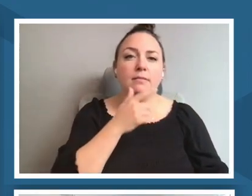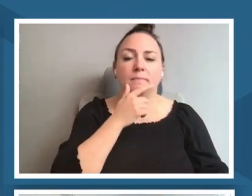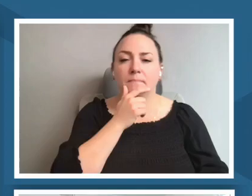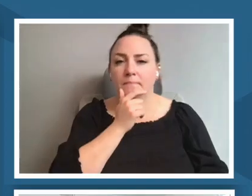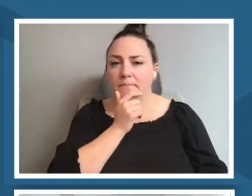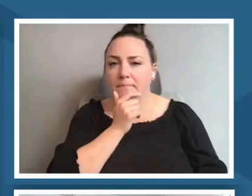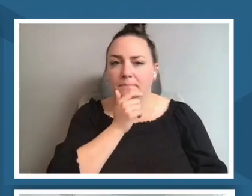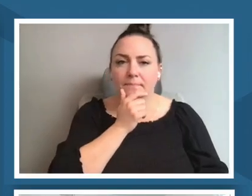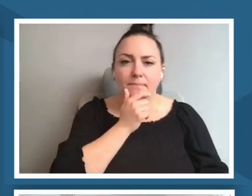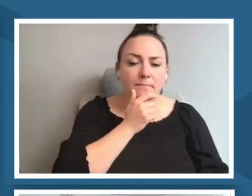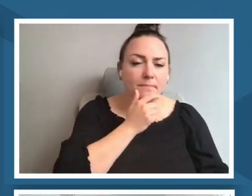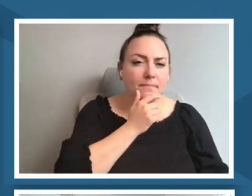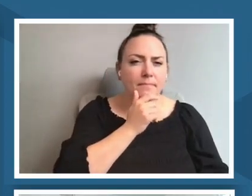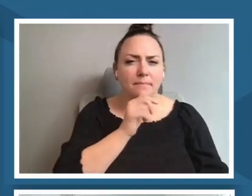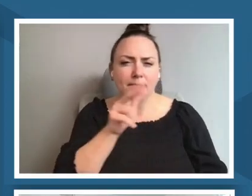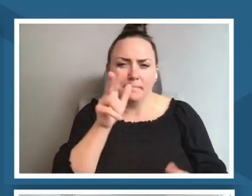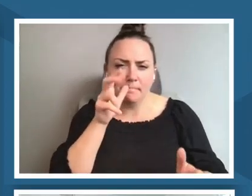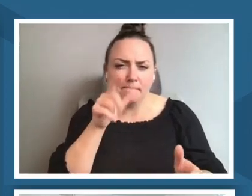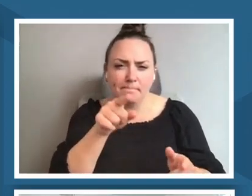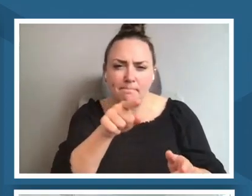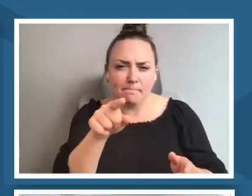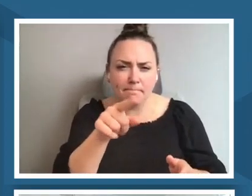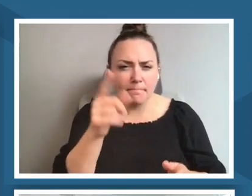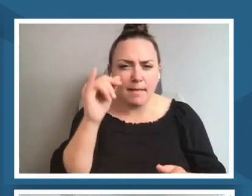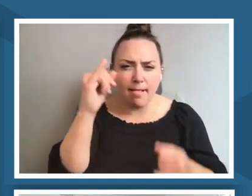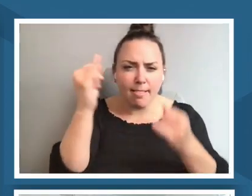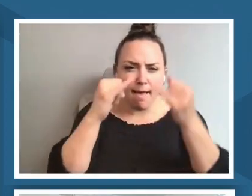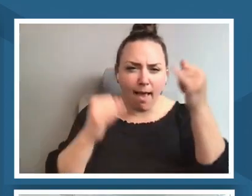the lines that you see